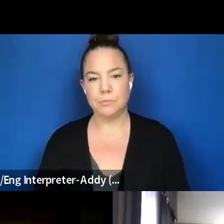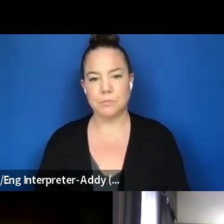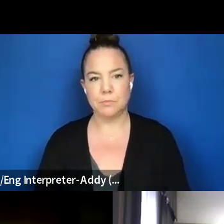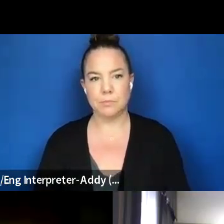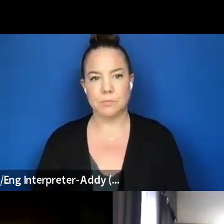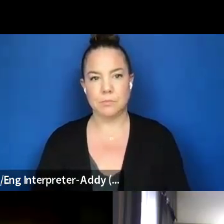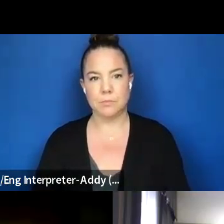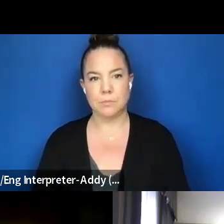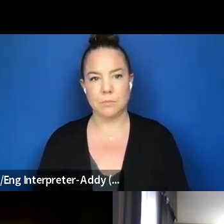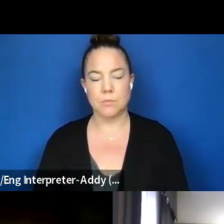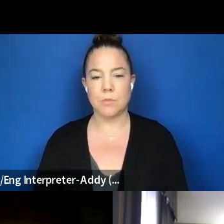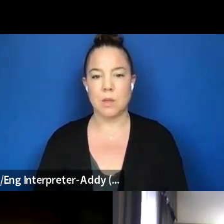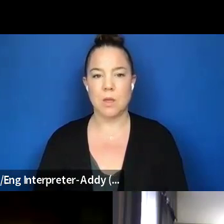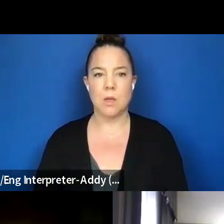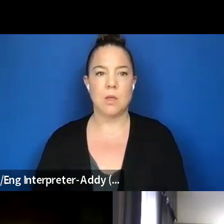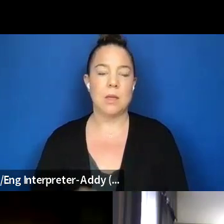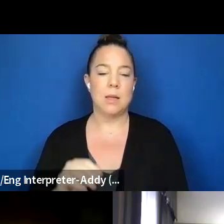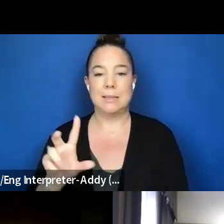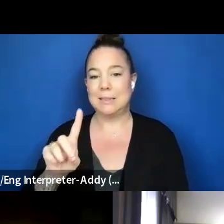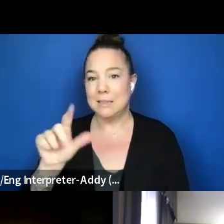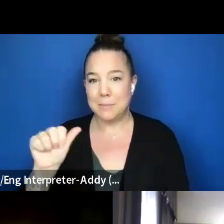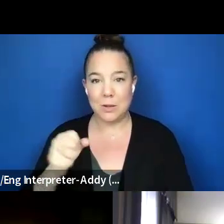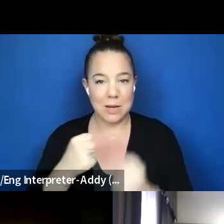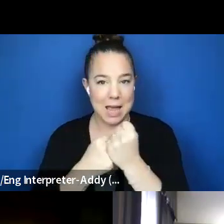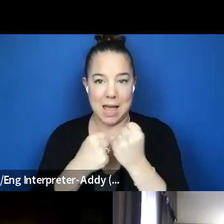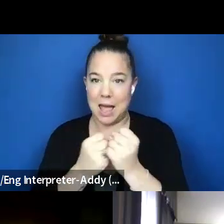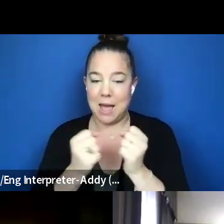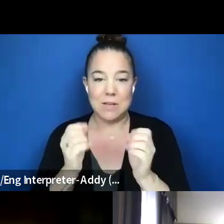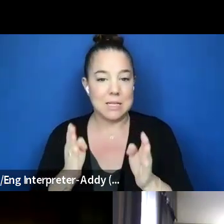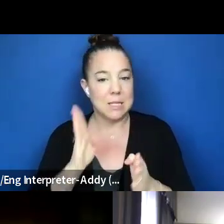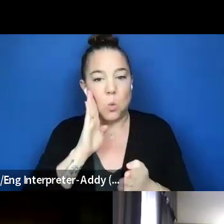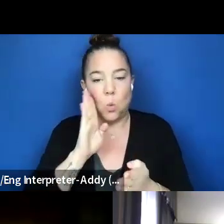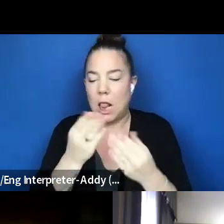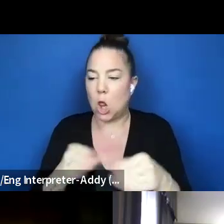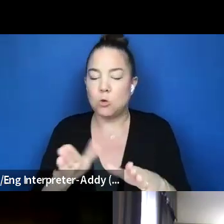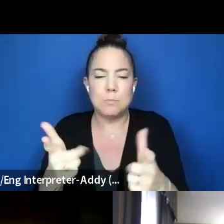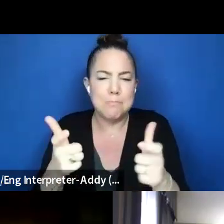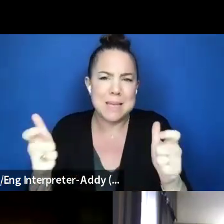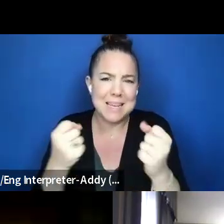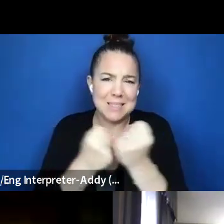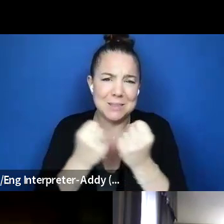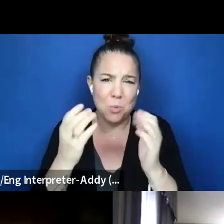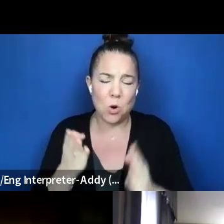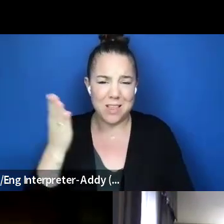Adeleigh Belyeu: world of disability. Advocacy is going to lose a huge Adeleigh Belyeu: supporter over in the house